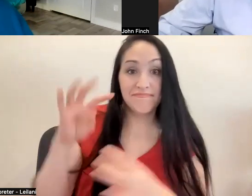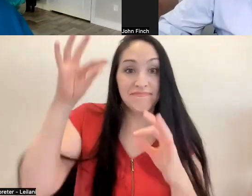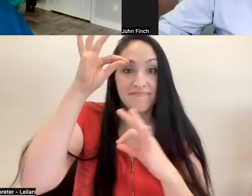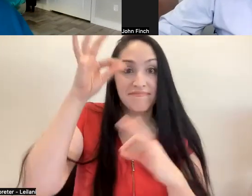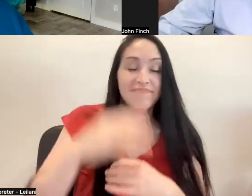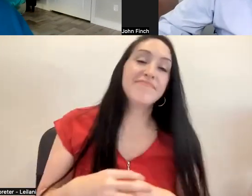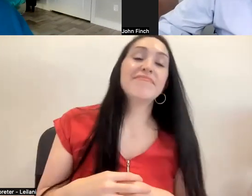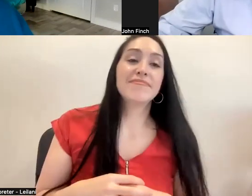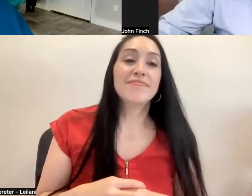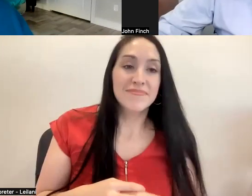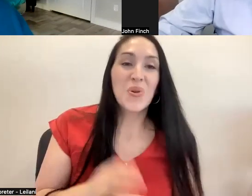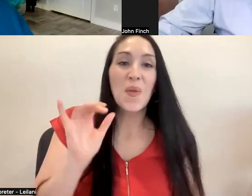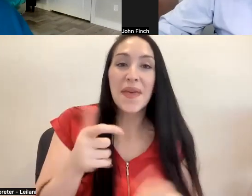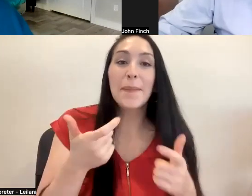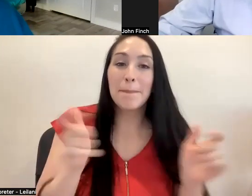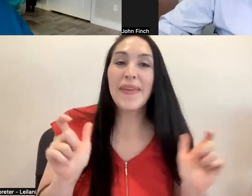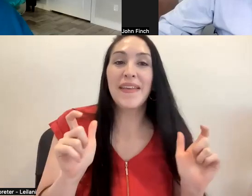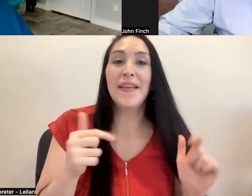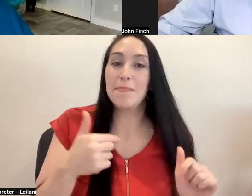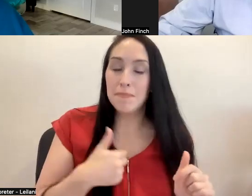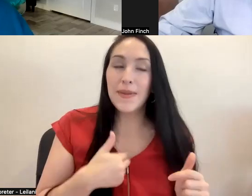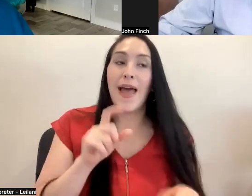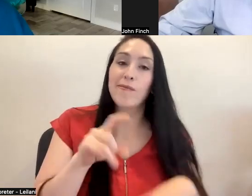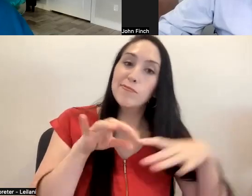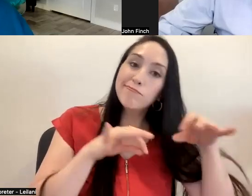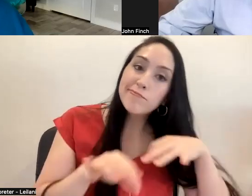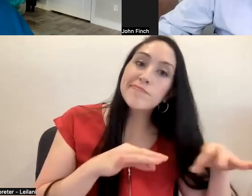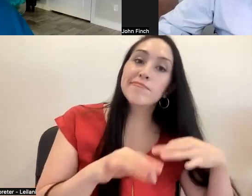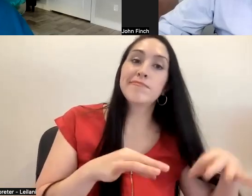thing as well, you know, talking to people about this, especially financial people.